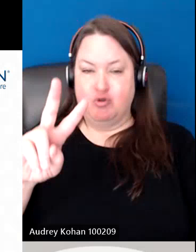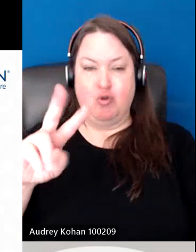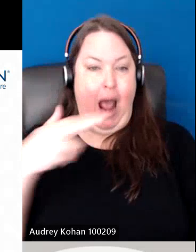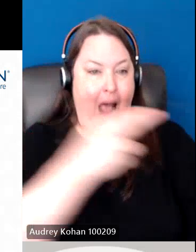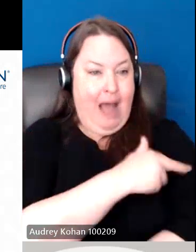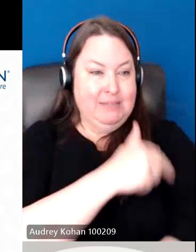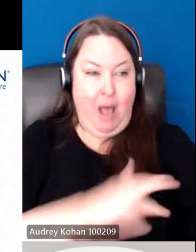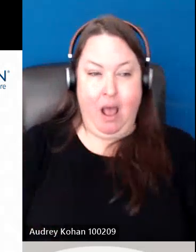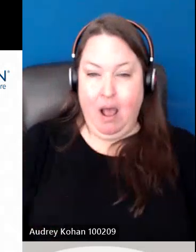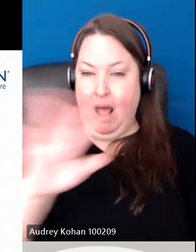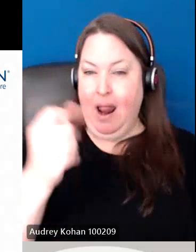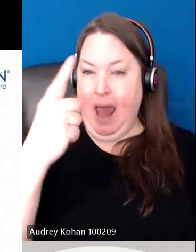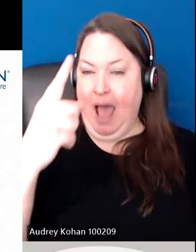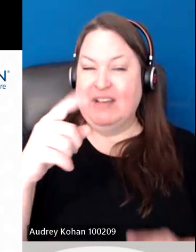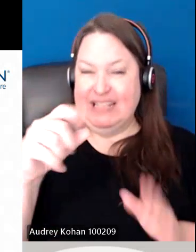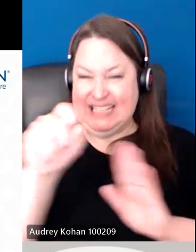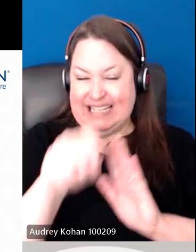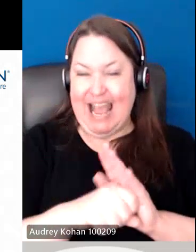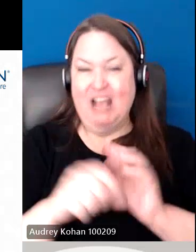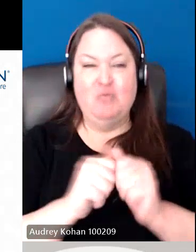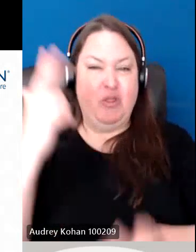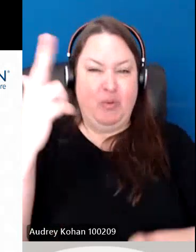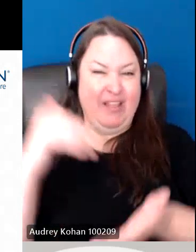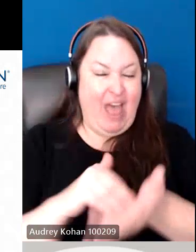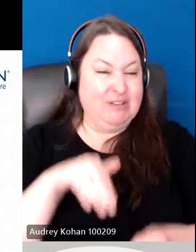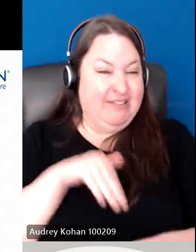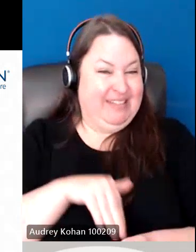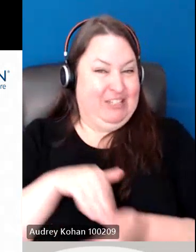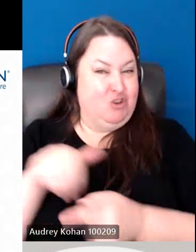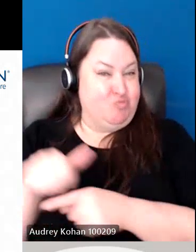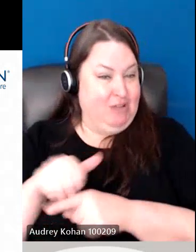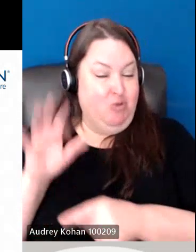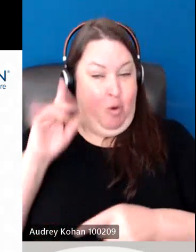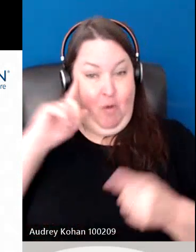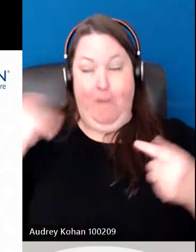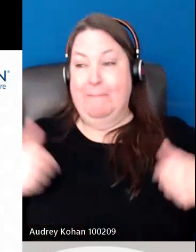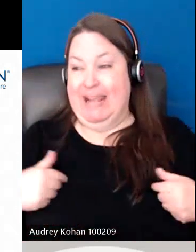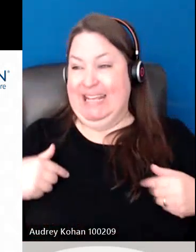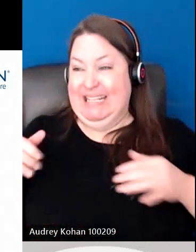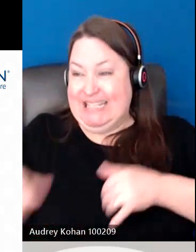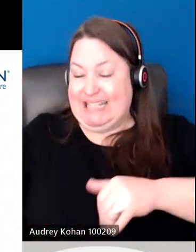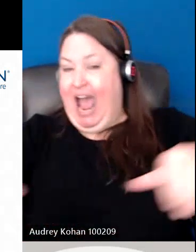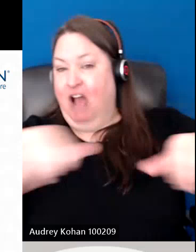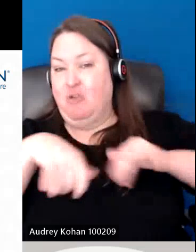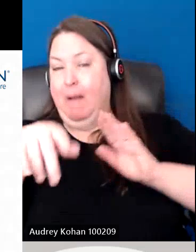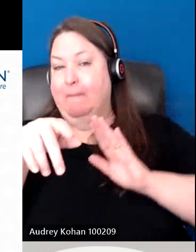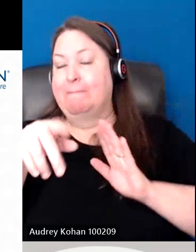about 3,000 physician practice practices so for me a standardized policy is preferred so I had